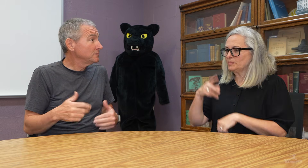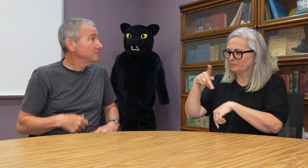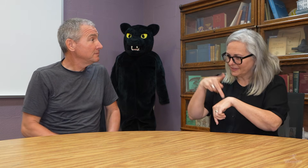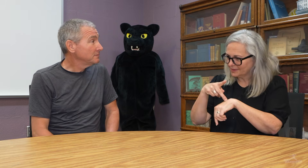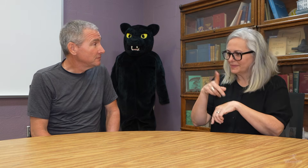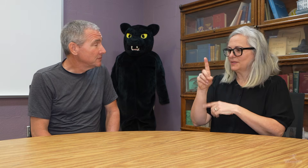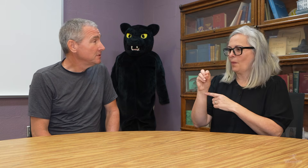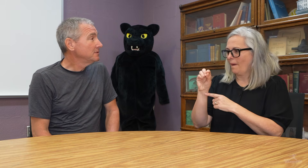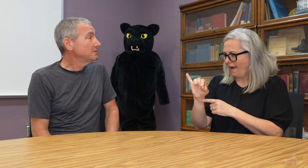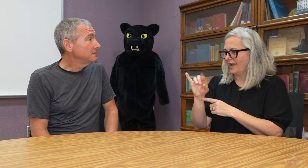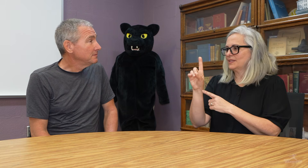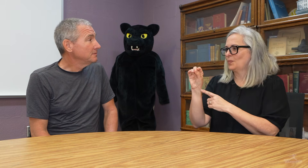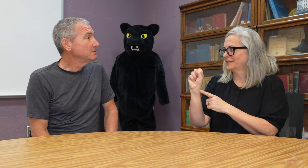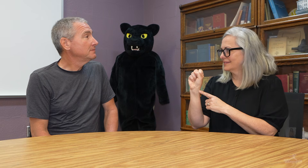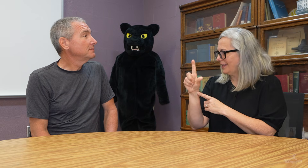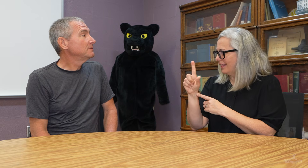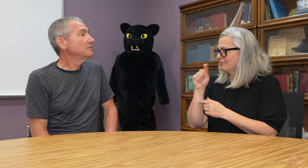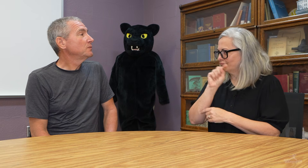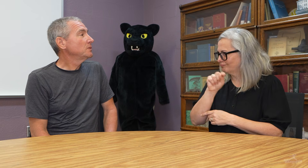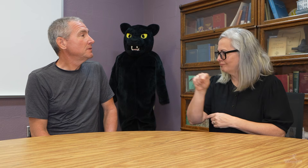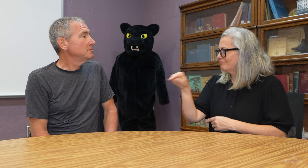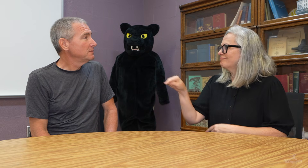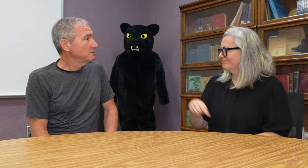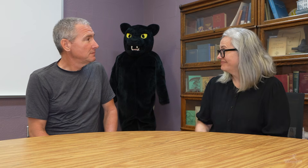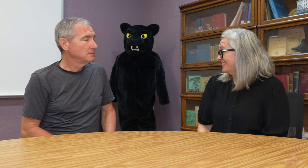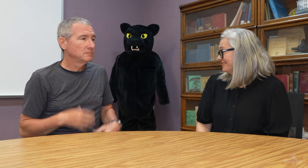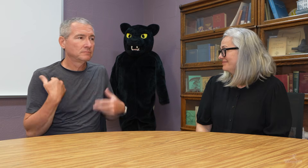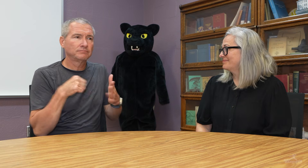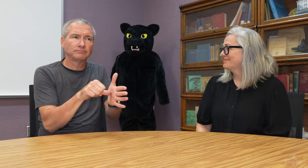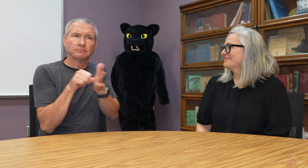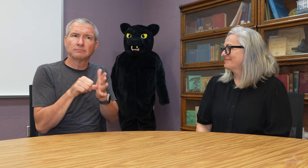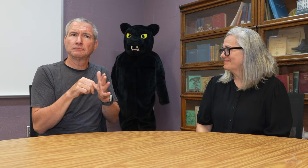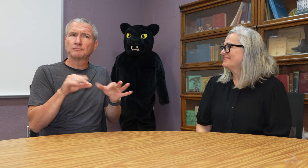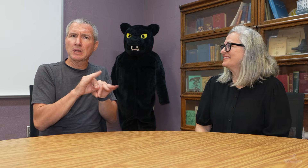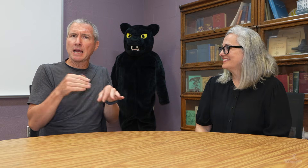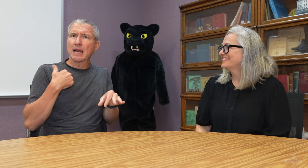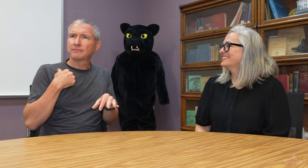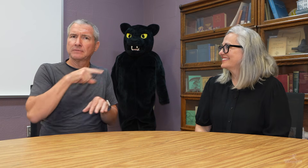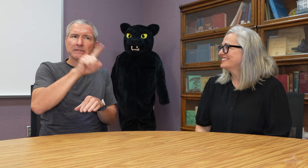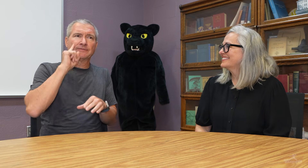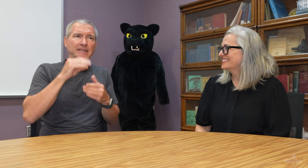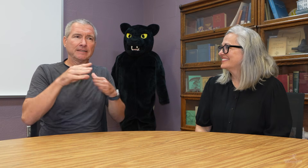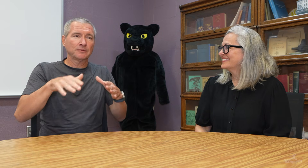Yes! The principal, DOI, DOSL, and more! I’m impressed. It’s so important to have deaf leaders.